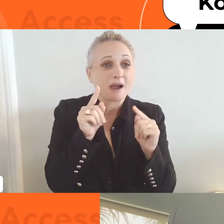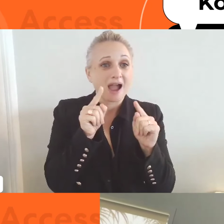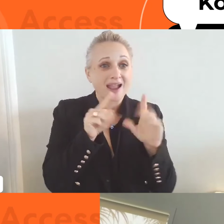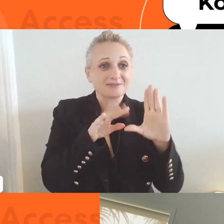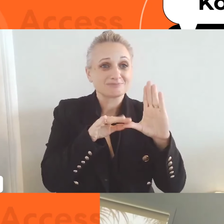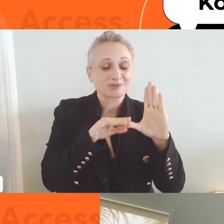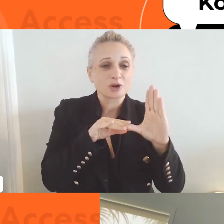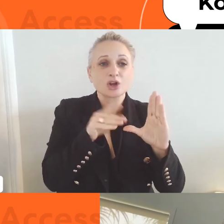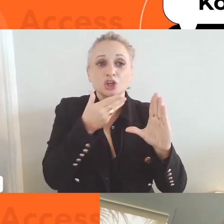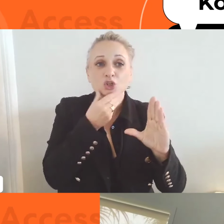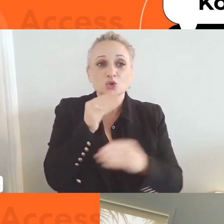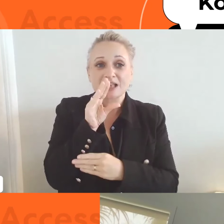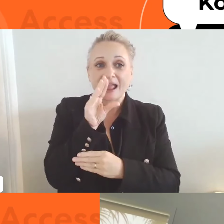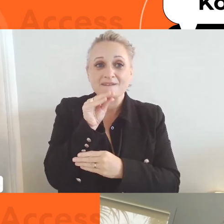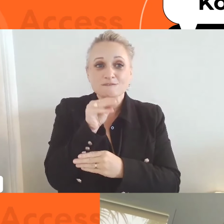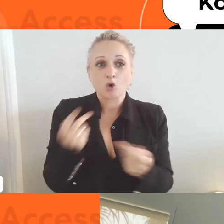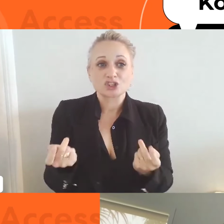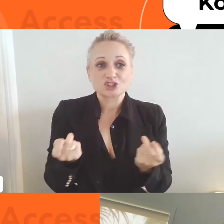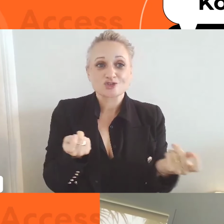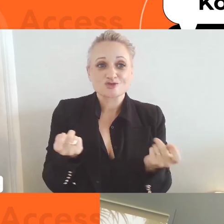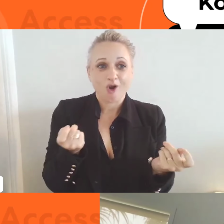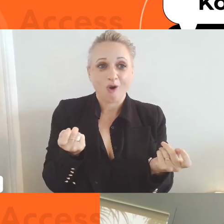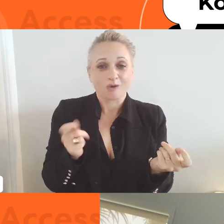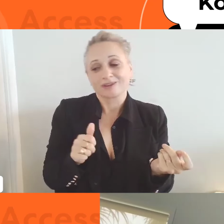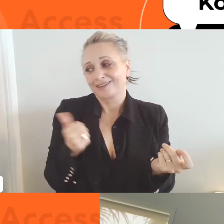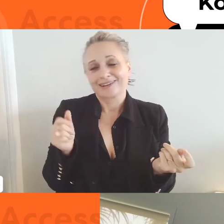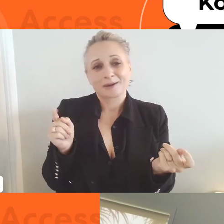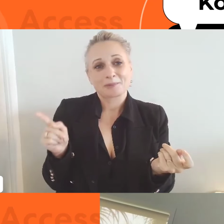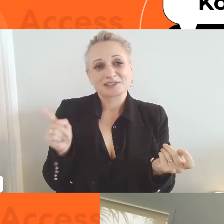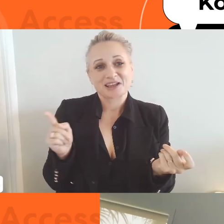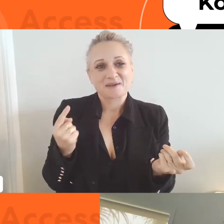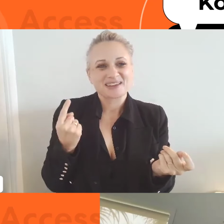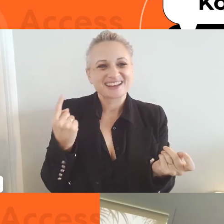me, so if you wonder why I'm talking to the screen or talking to my